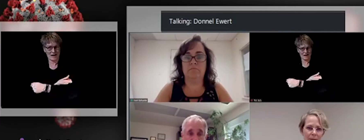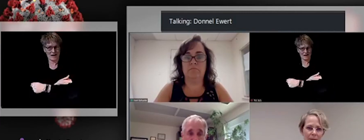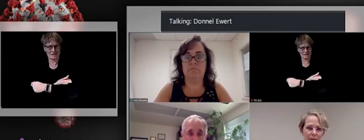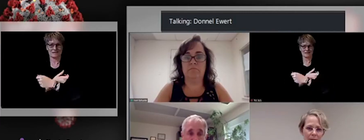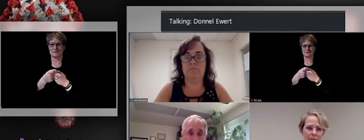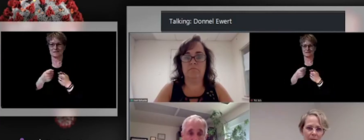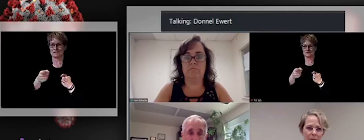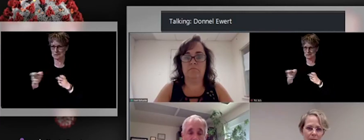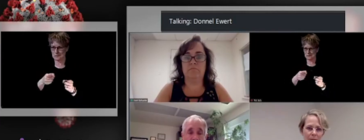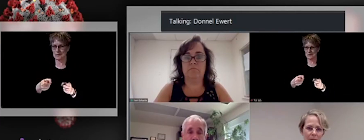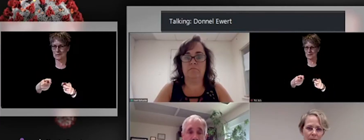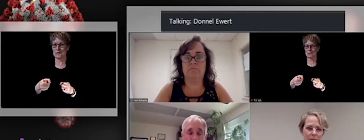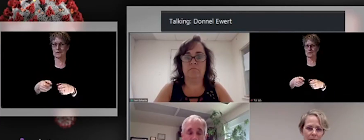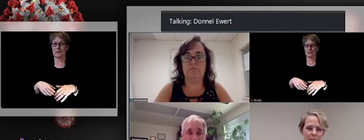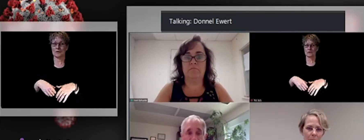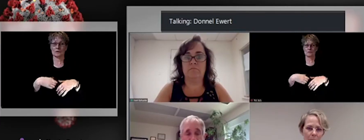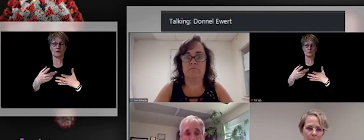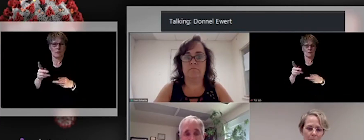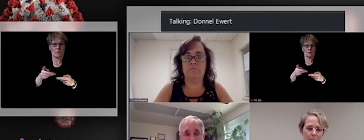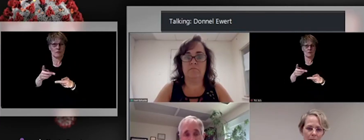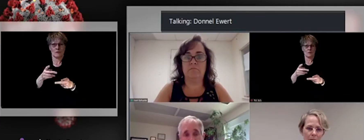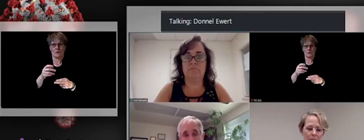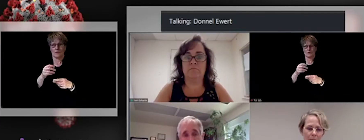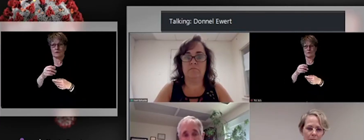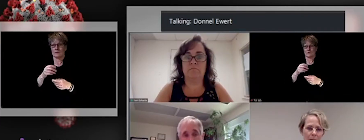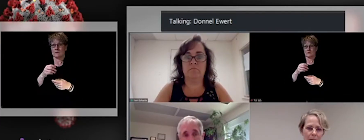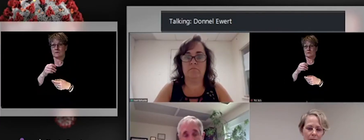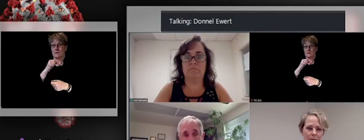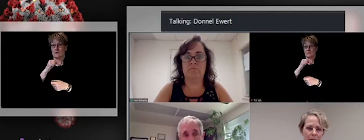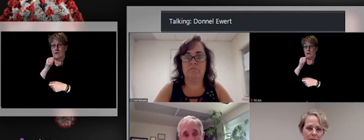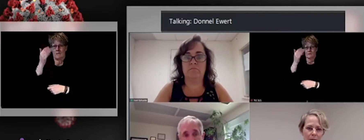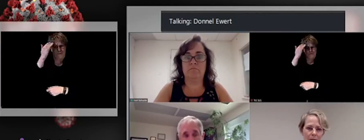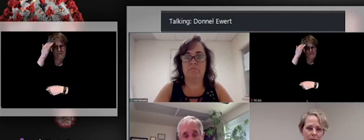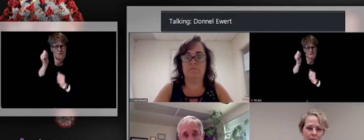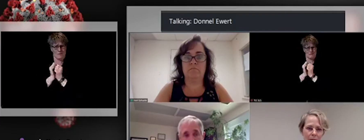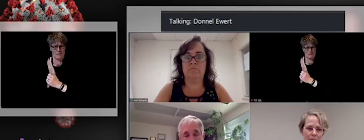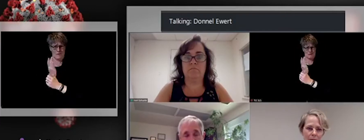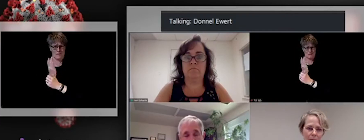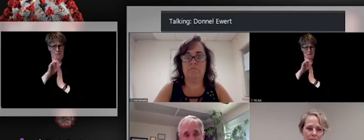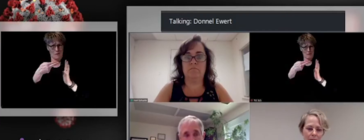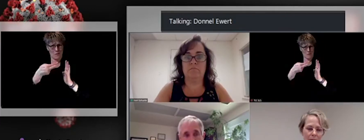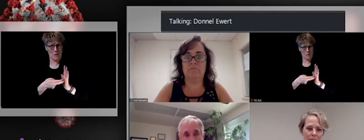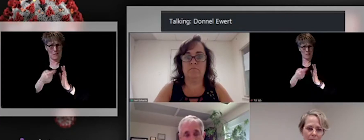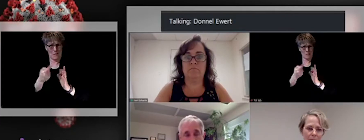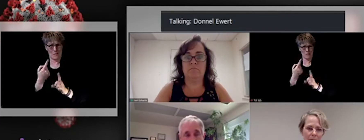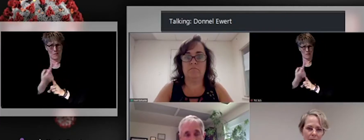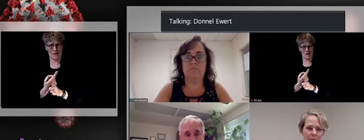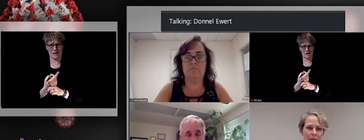to this anymore. The fact that we are quarantining these this number of people, I mean I've been